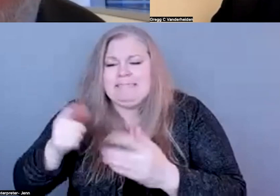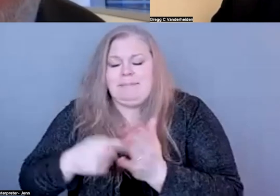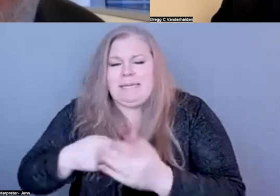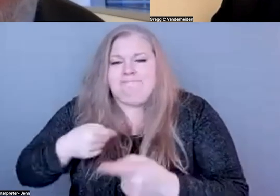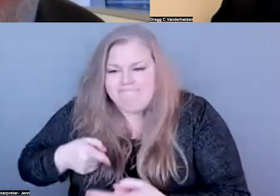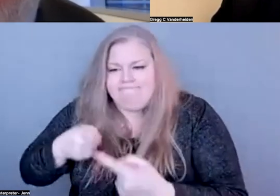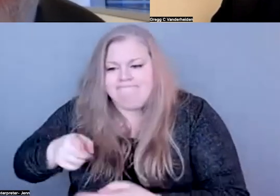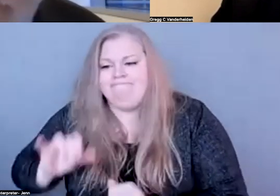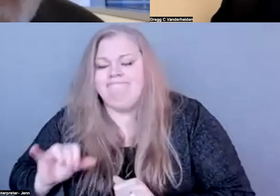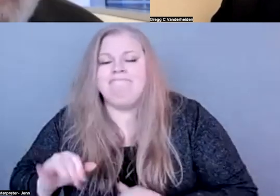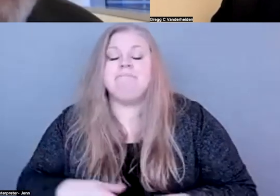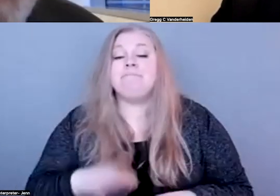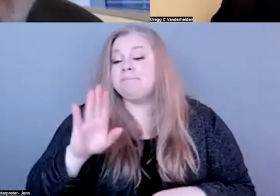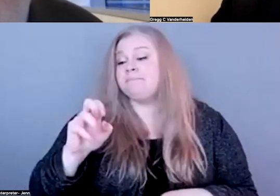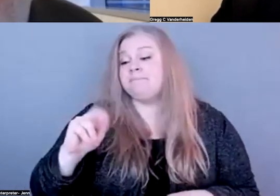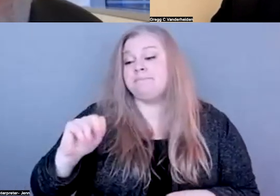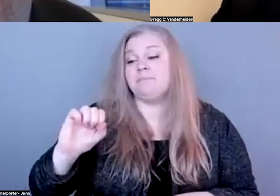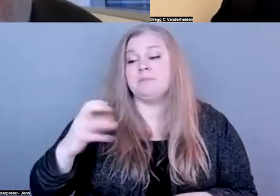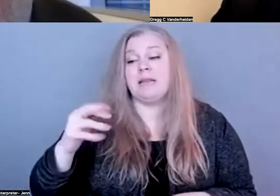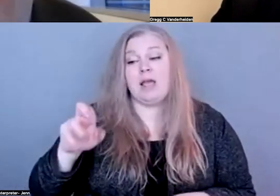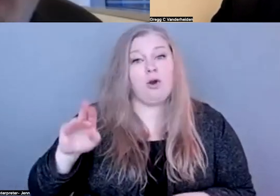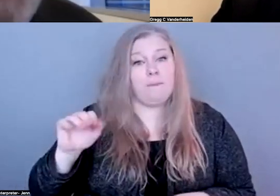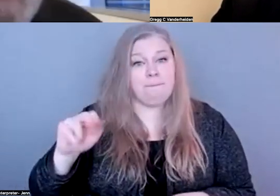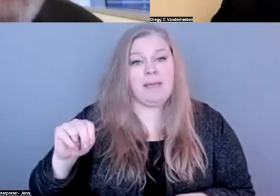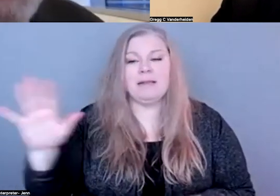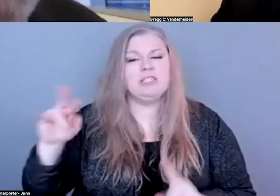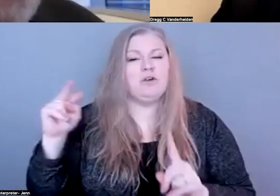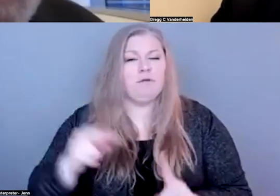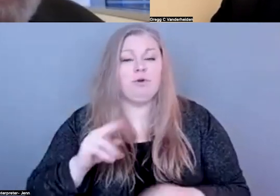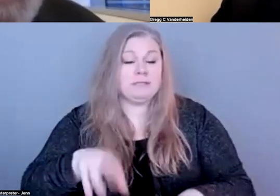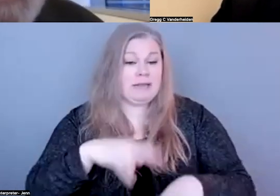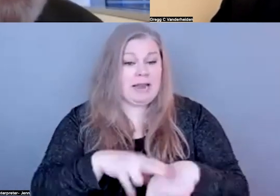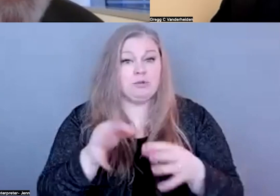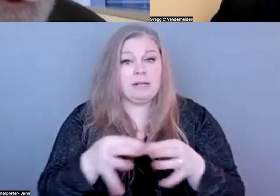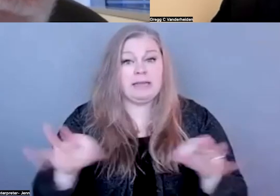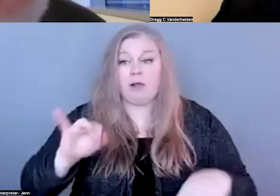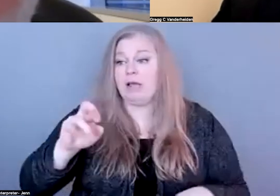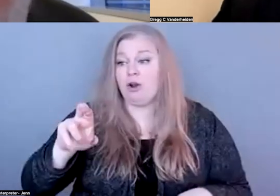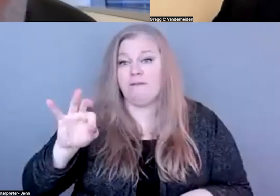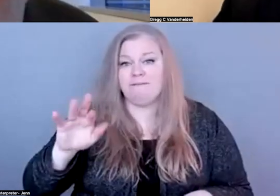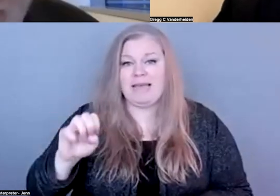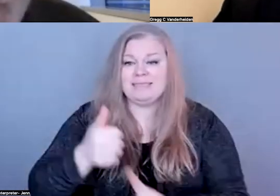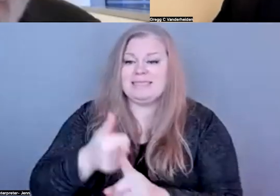Ben Shneiderman took the view that natural language interfaces were too slow and that